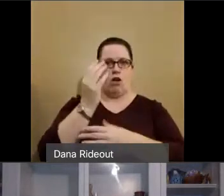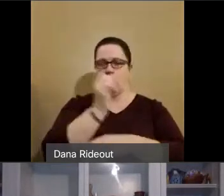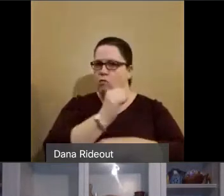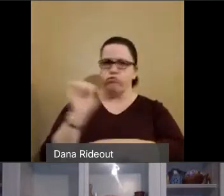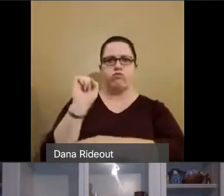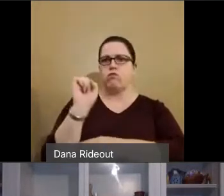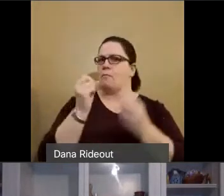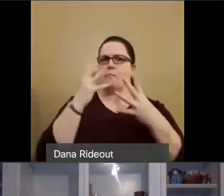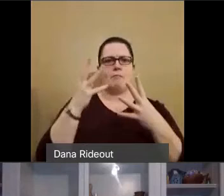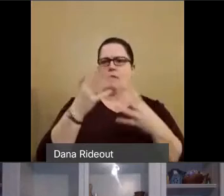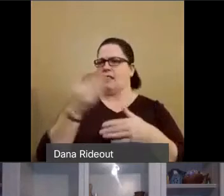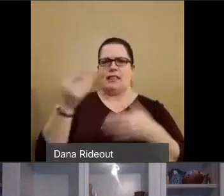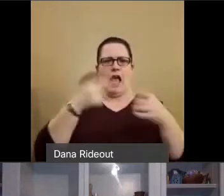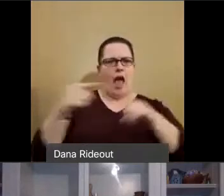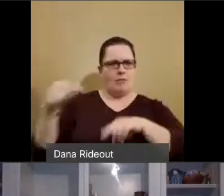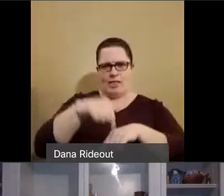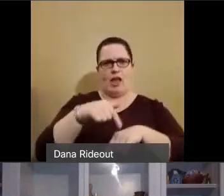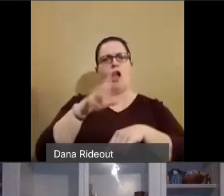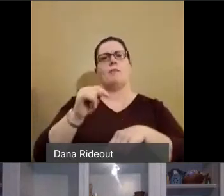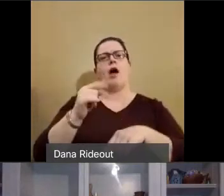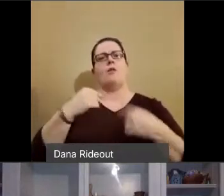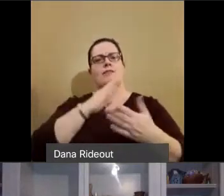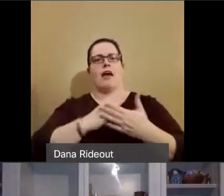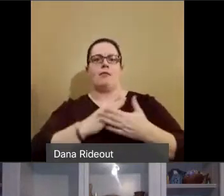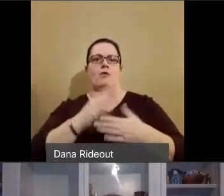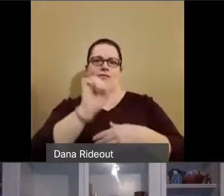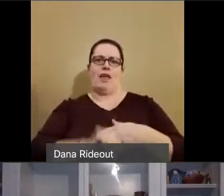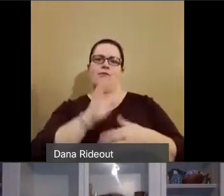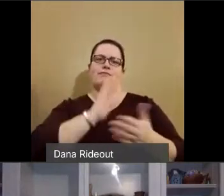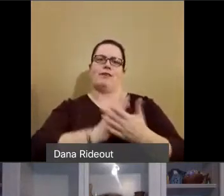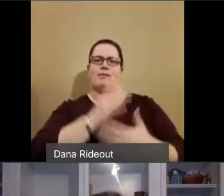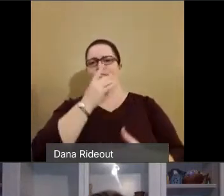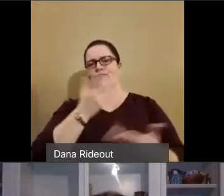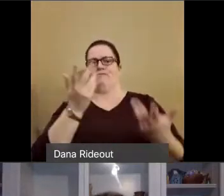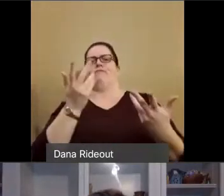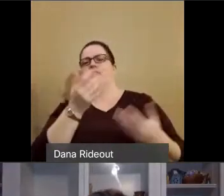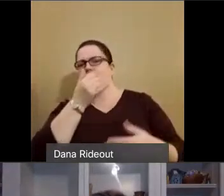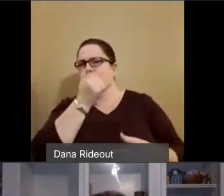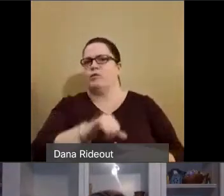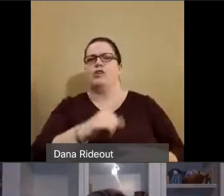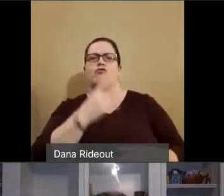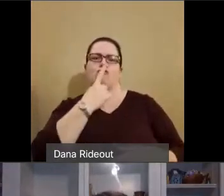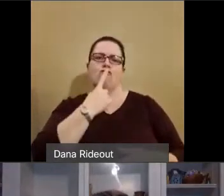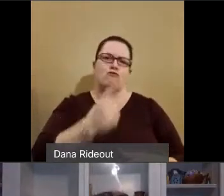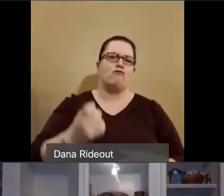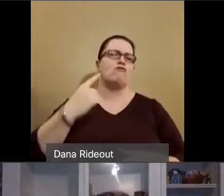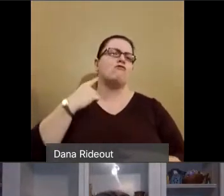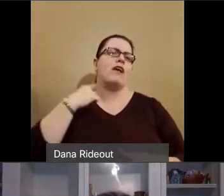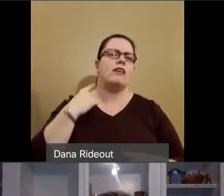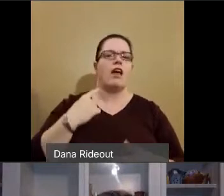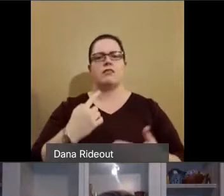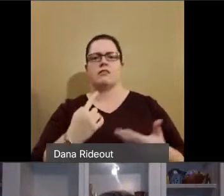but we talk as if they're just a bunch of backwards Hillbillies we do that in Canada as well around rednecks and people that can't that have to be,